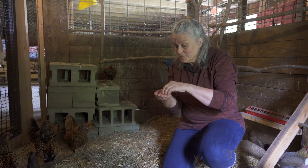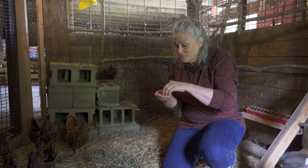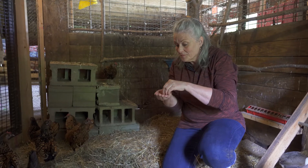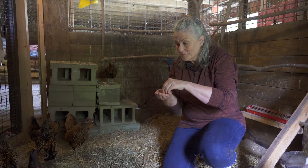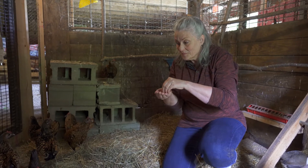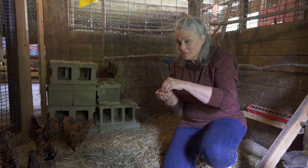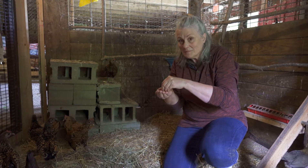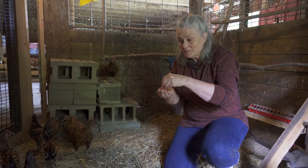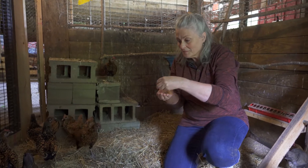Shall we feed them?